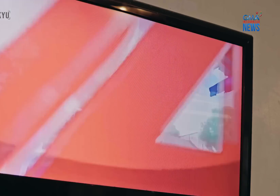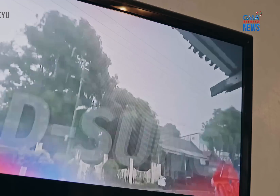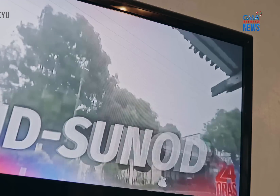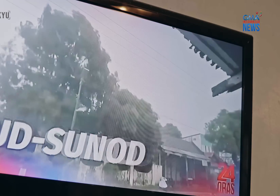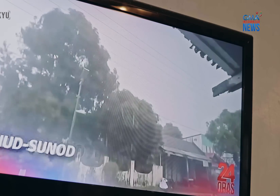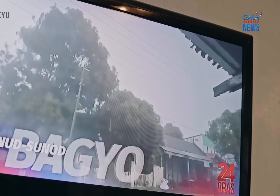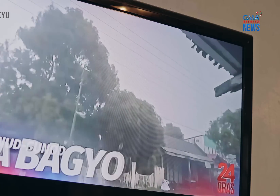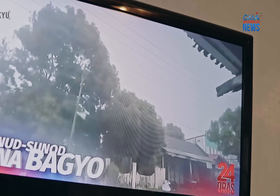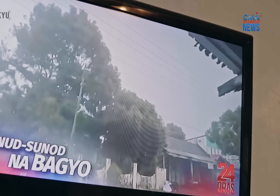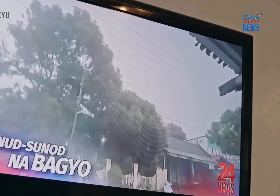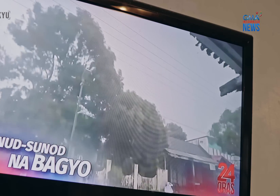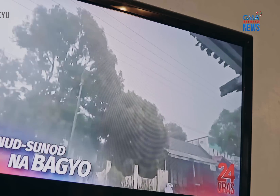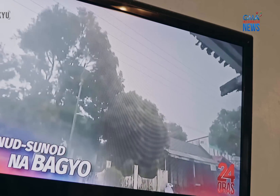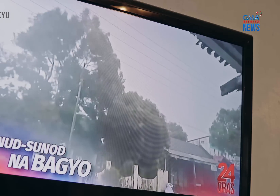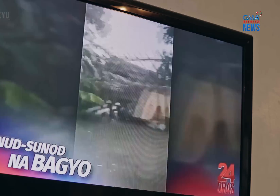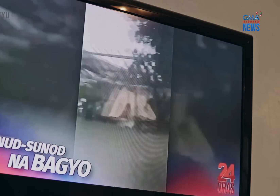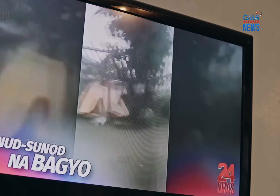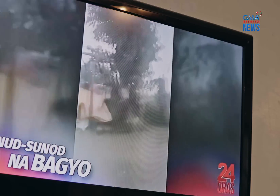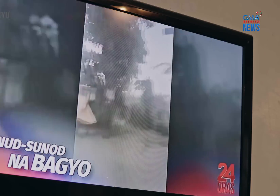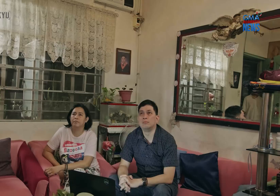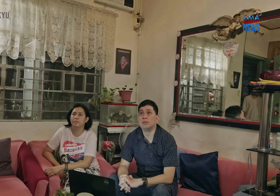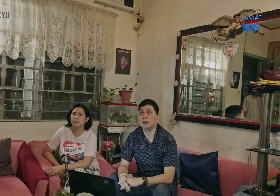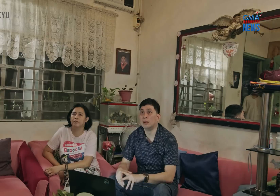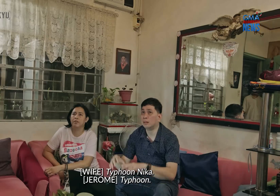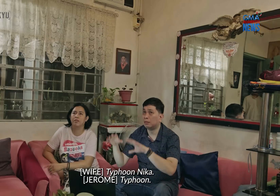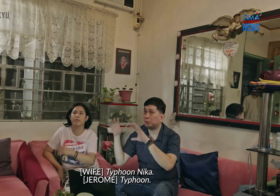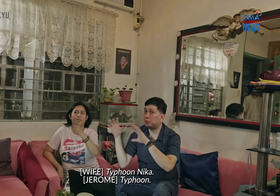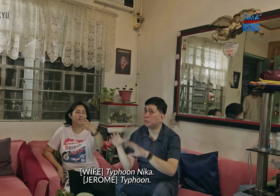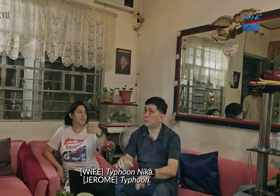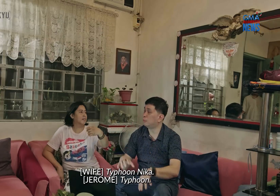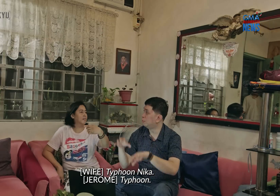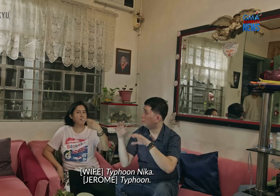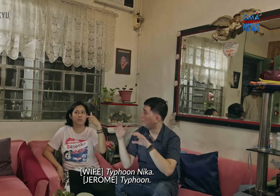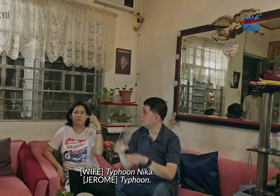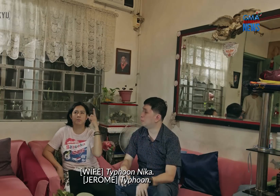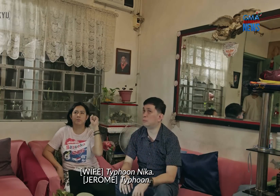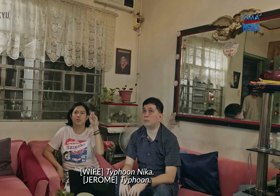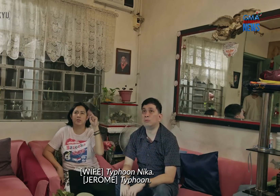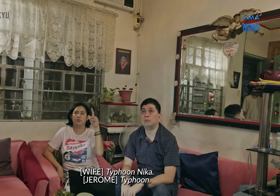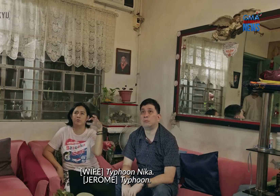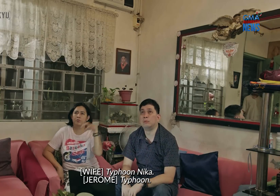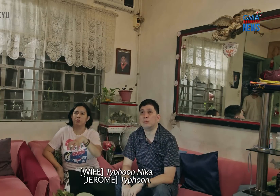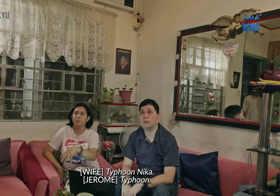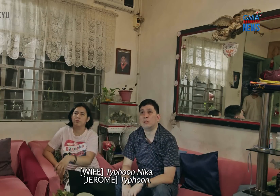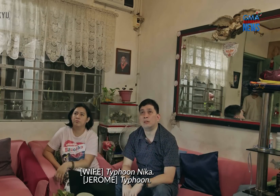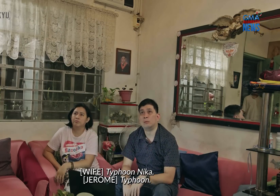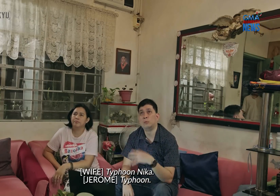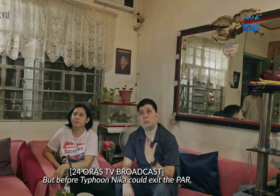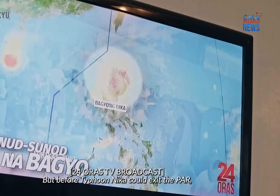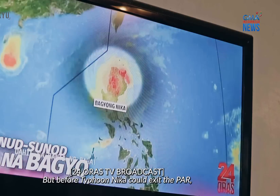I only started learning about climate change later on. It was too late. Before, there wasn’t much information.